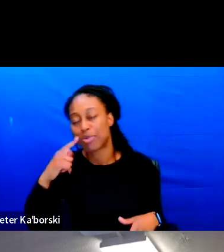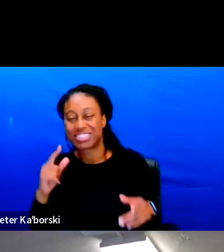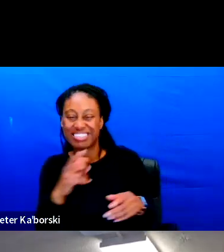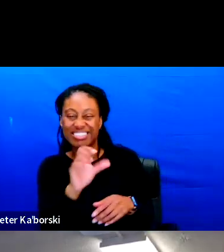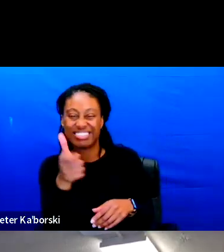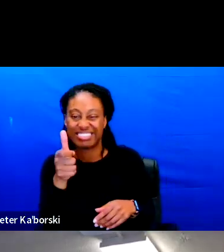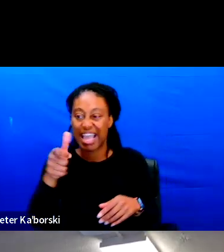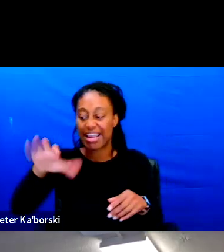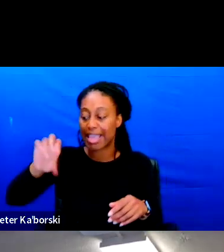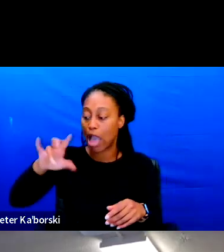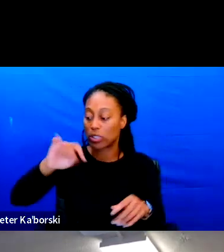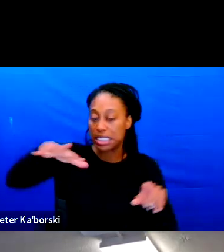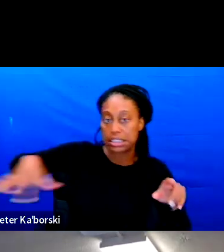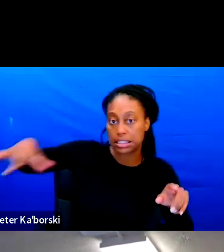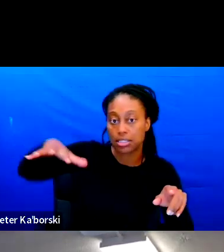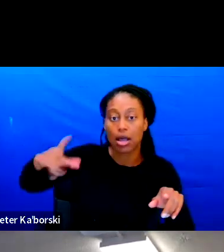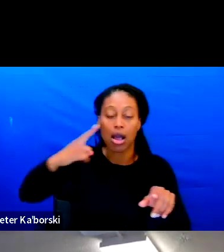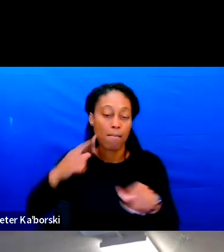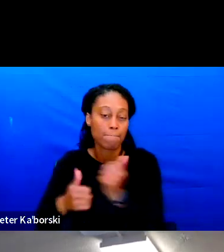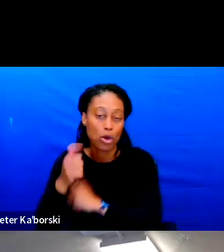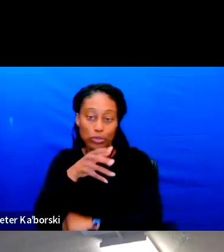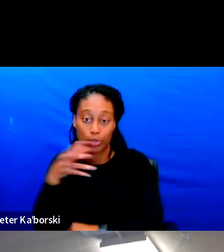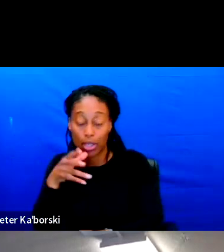Kyle Kleist: like, I said. I've been in Il for nearly 20 years now.